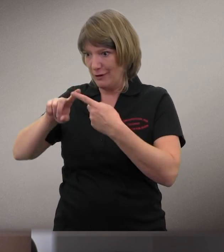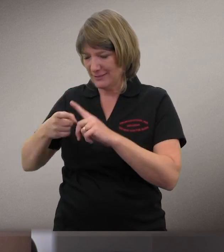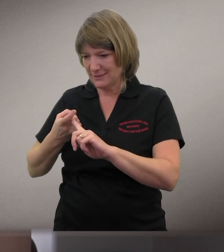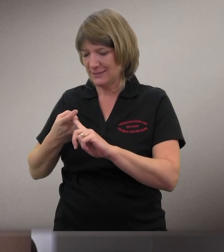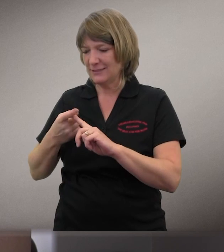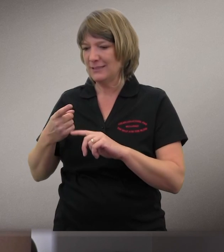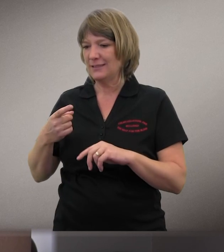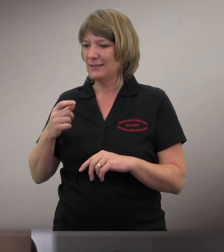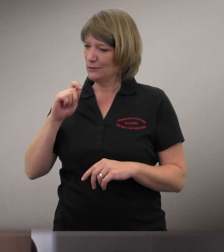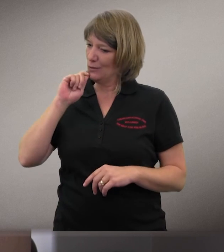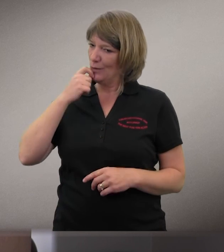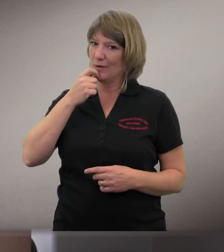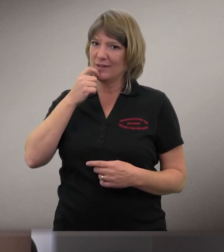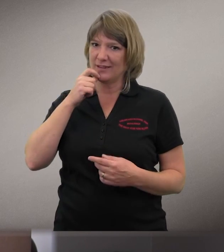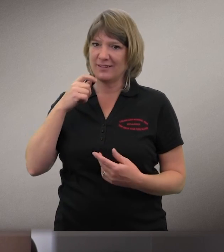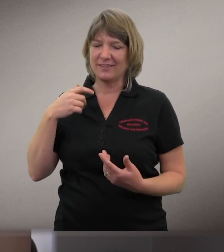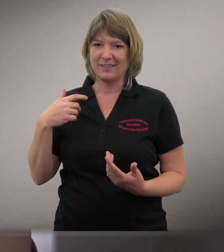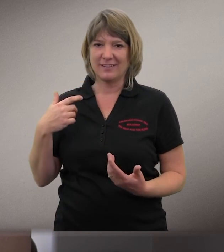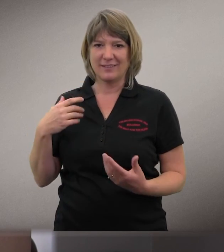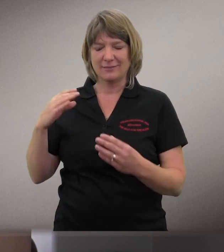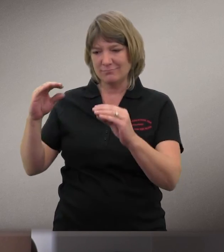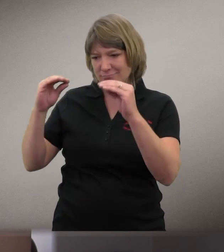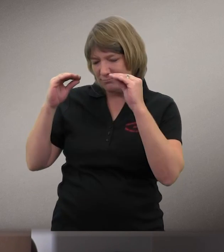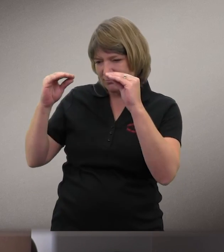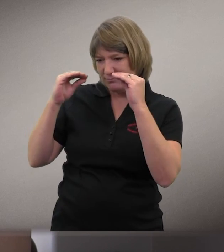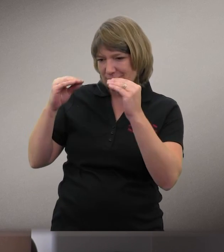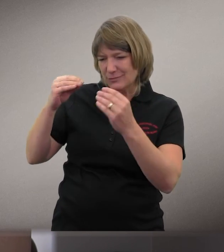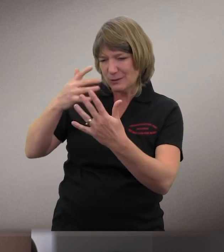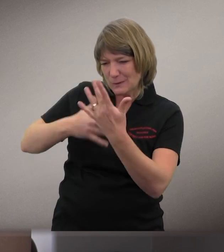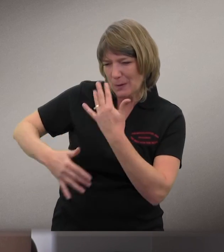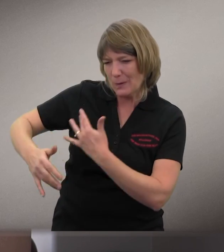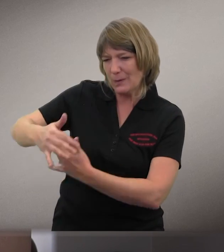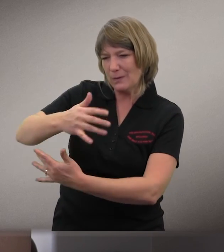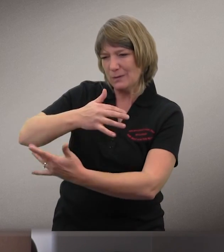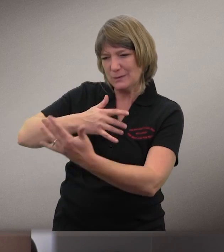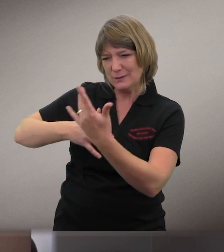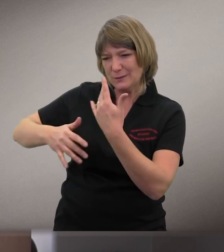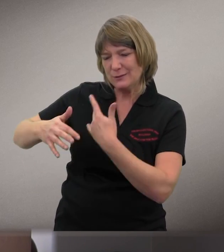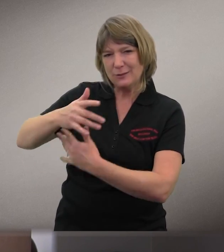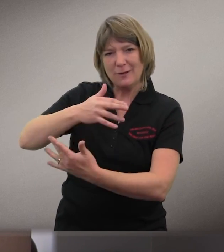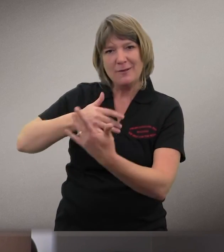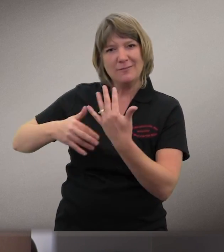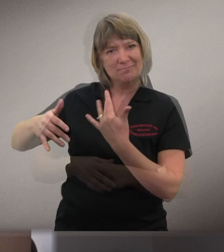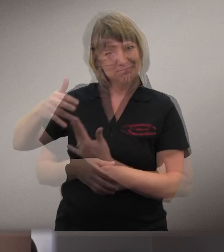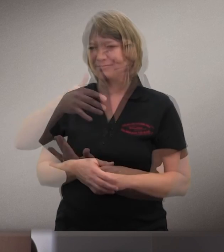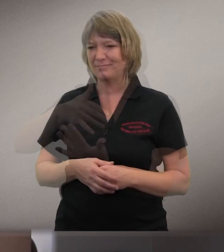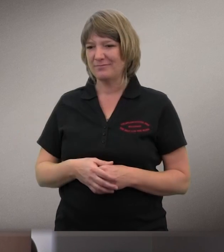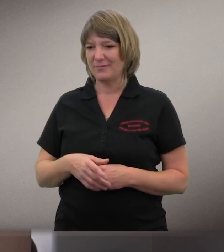taught me how to get a social life with everyone.